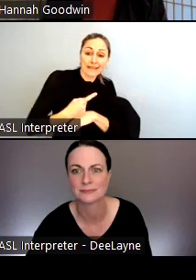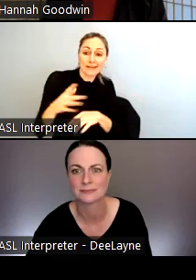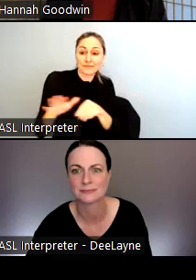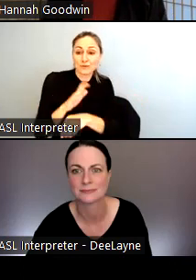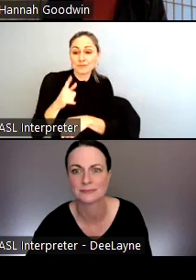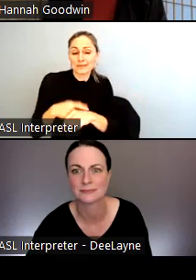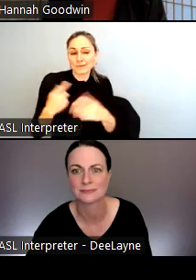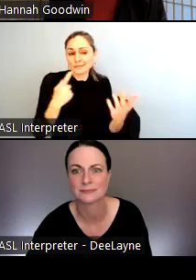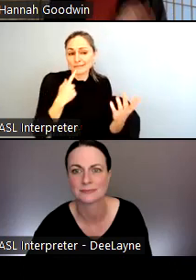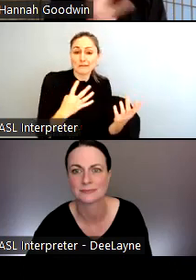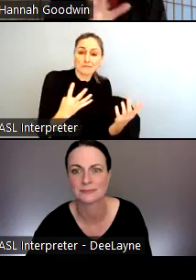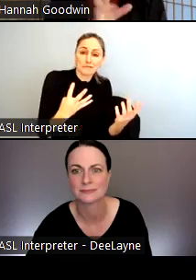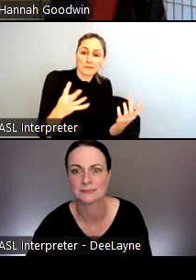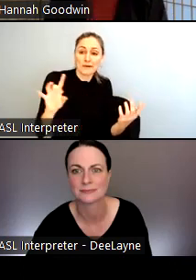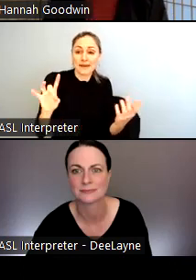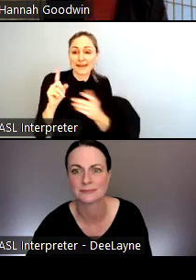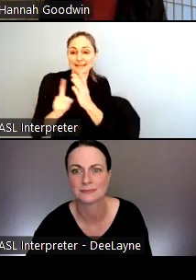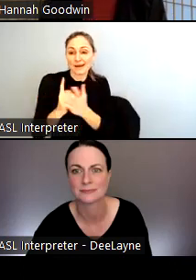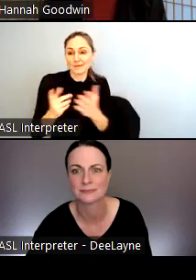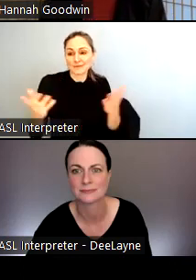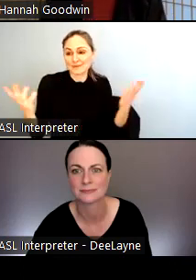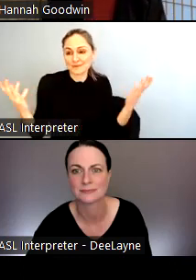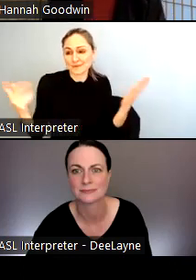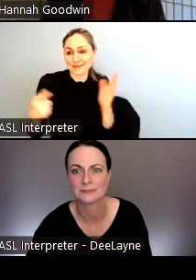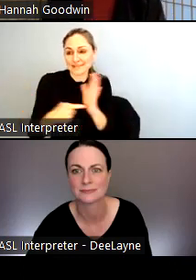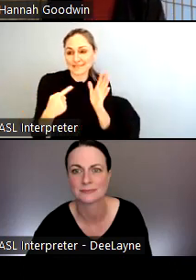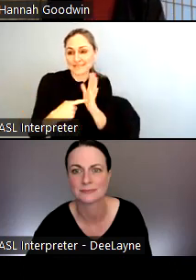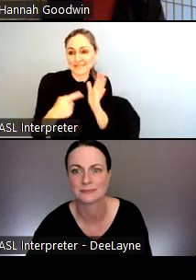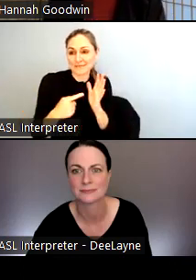But the reality of it is, sometimes there's one that's three and a half